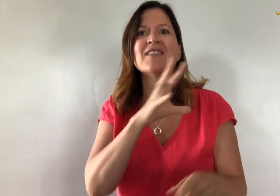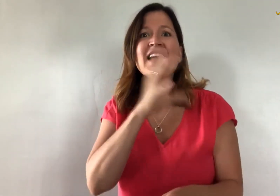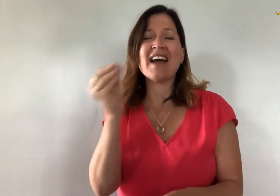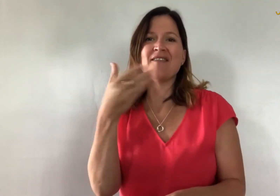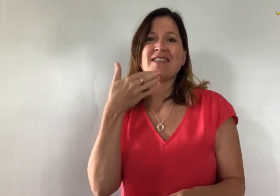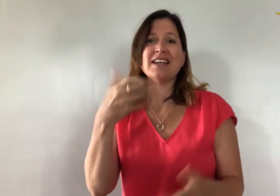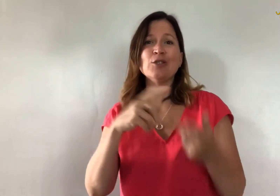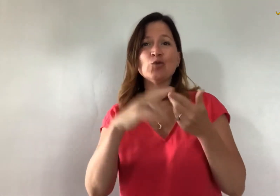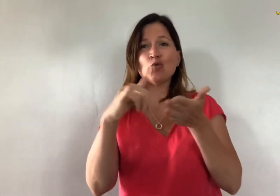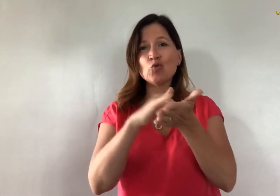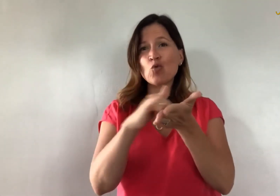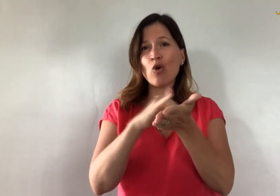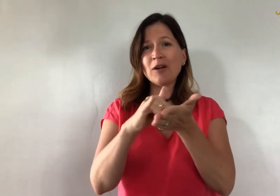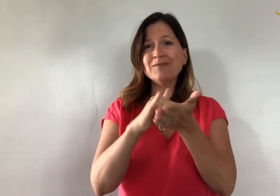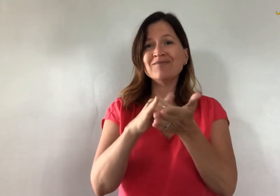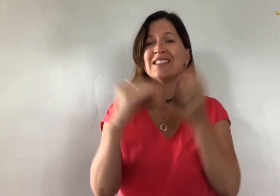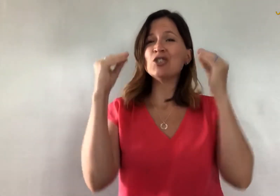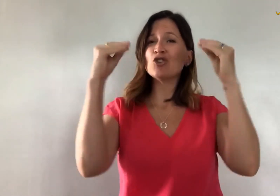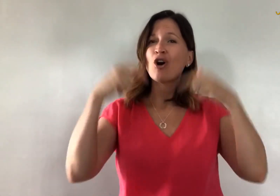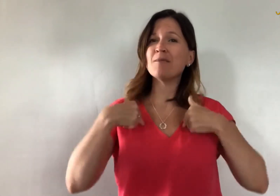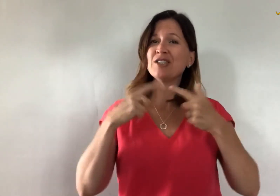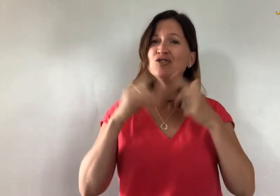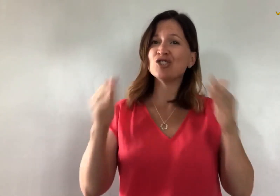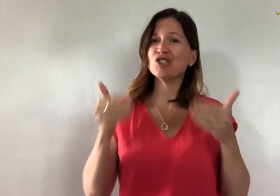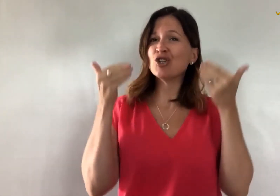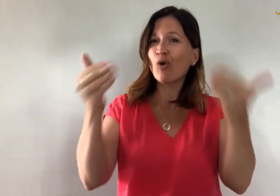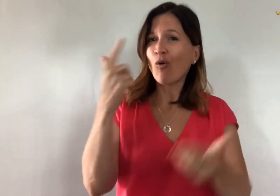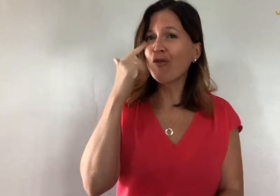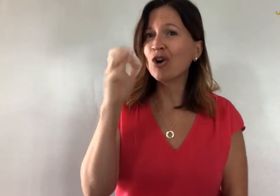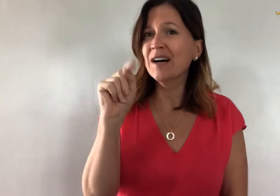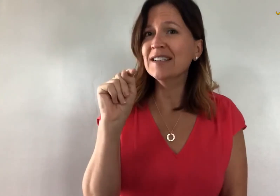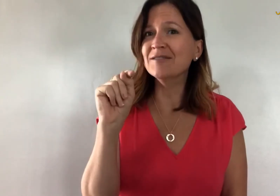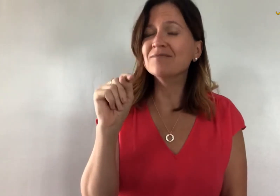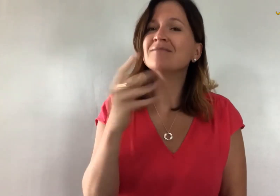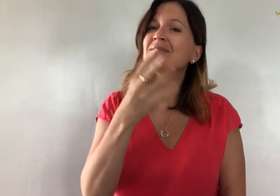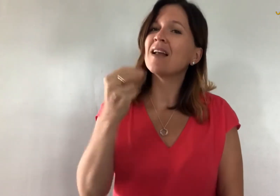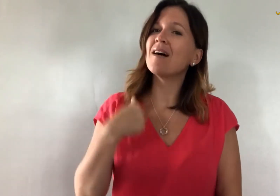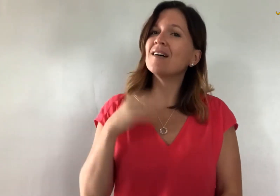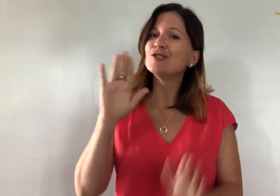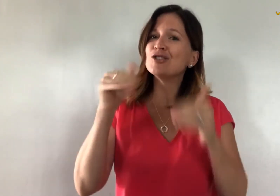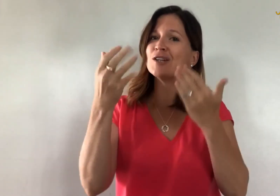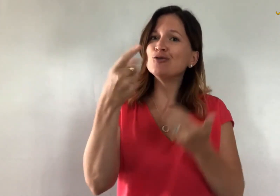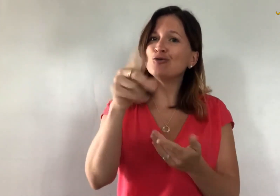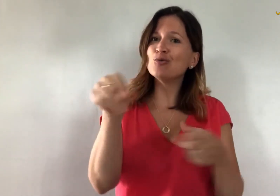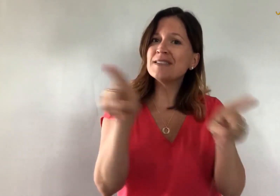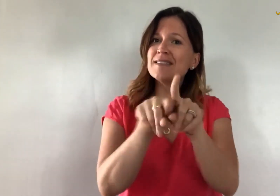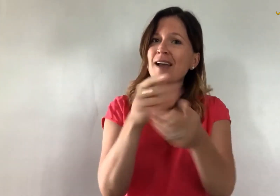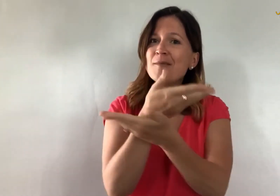Thanks to New York, it’s taught me to go for it and I suggest you do the same thing.